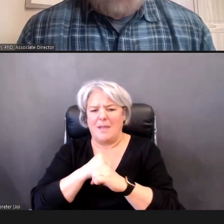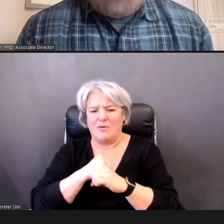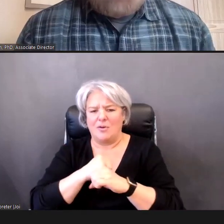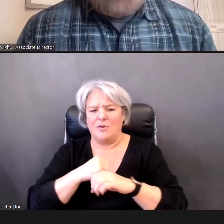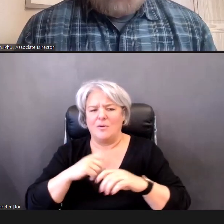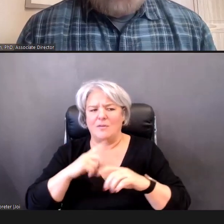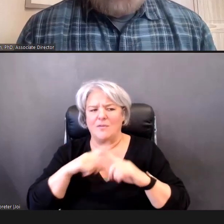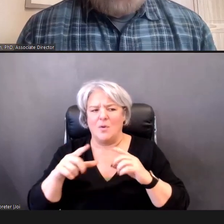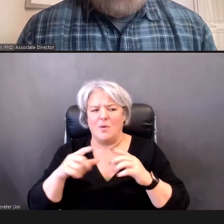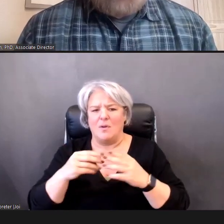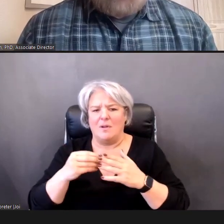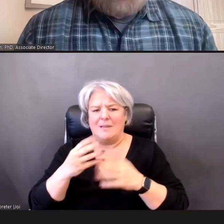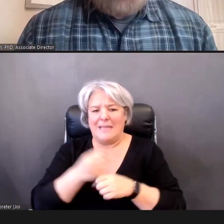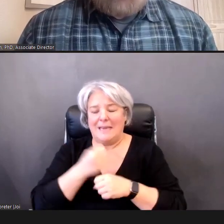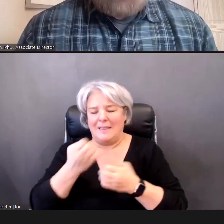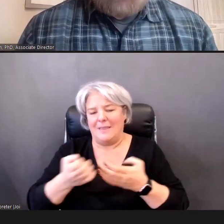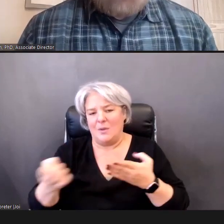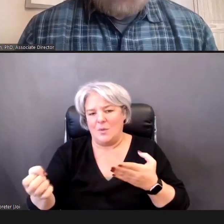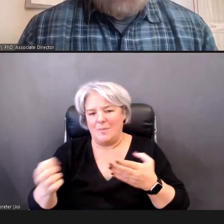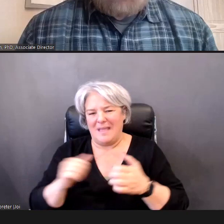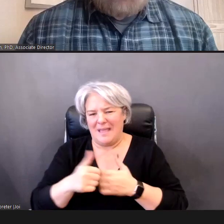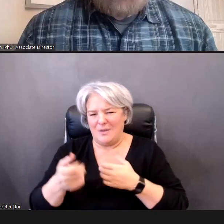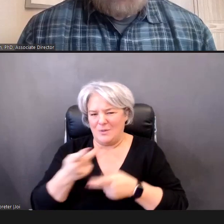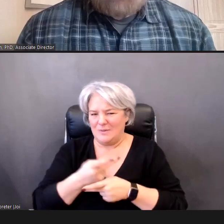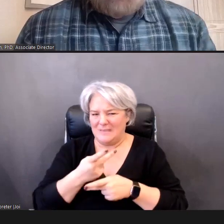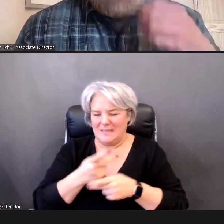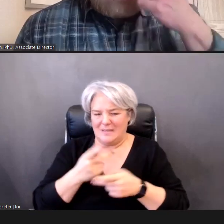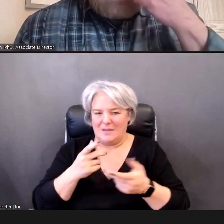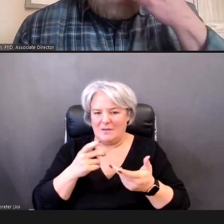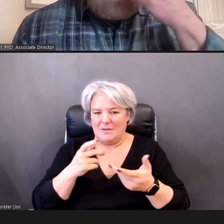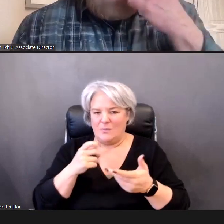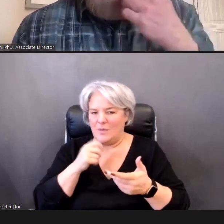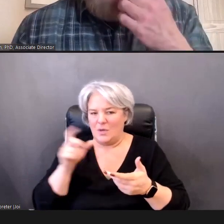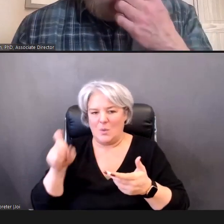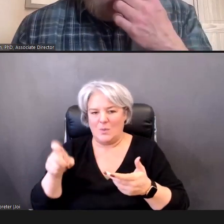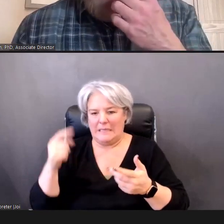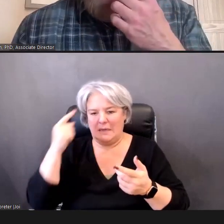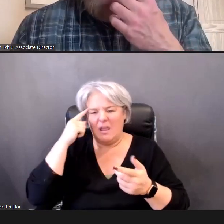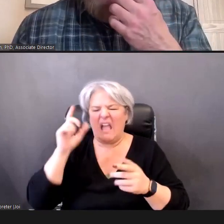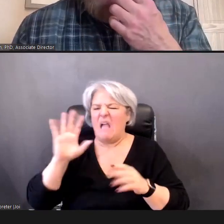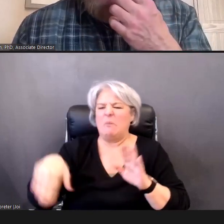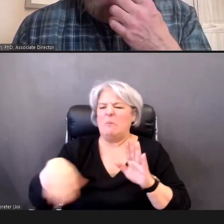oae equipment how do we handle that we